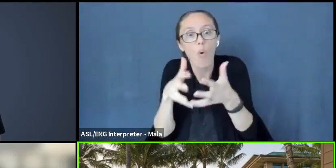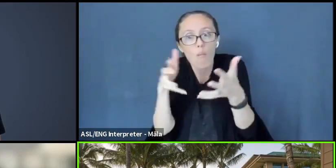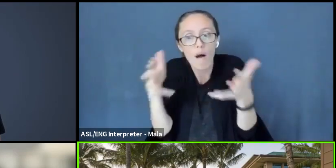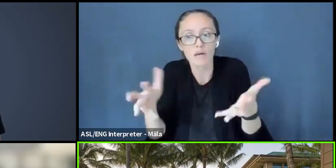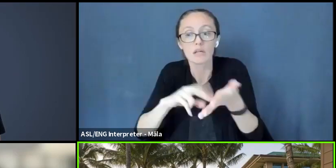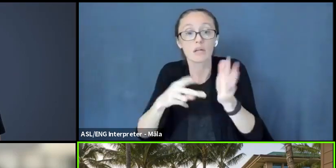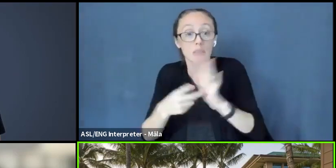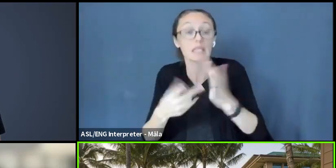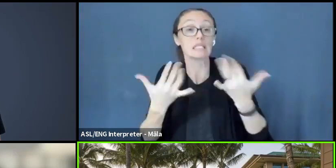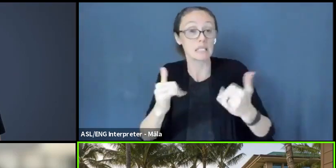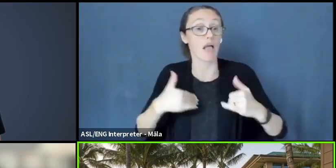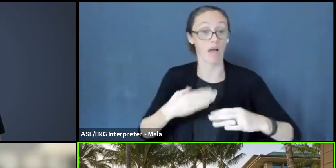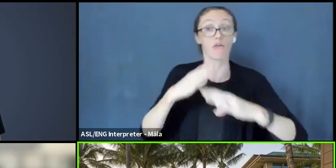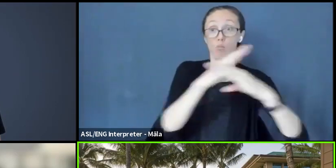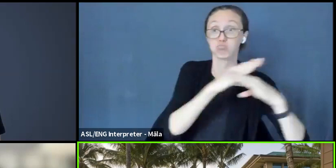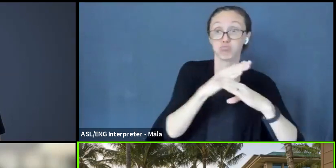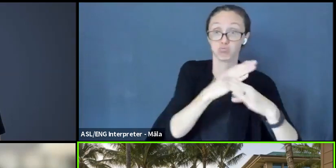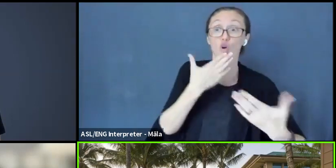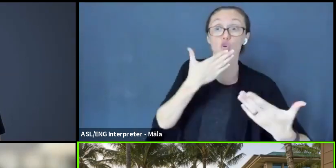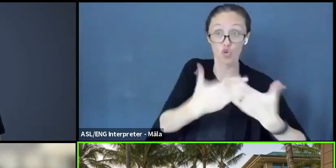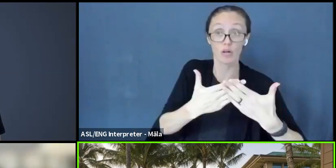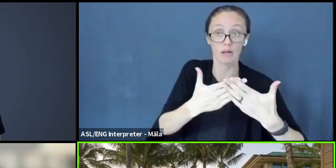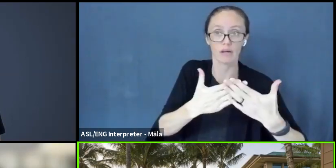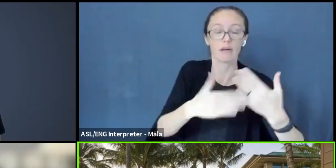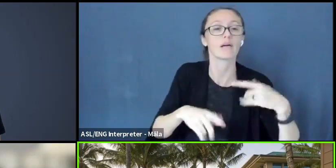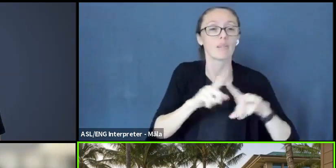Good news. Lots of evidence.